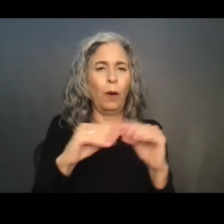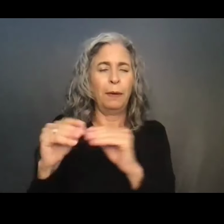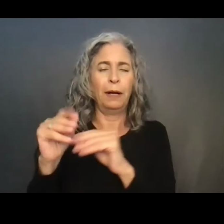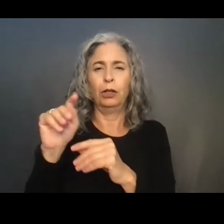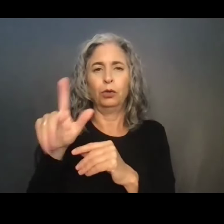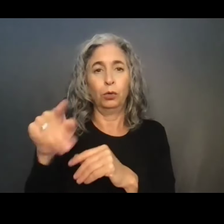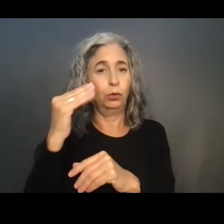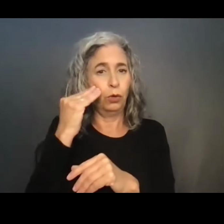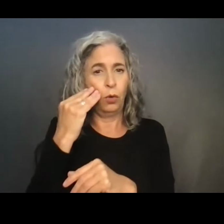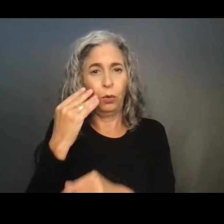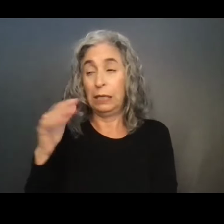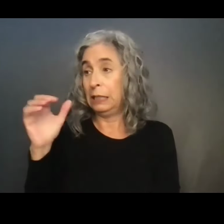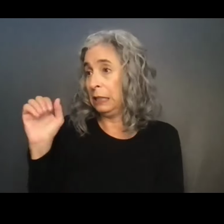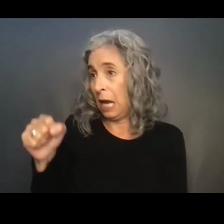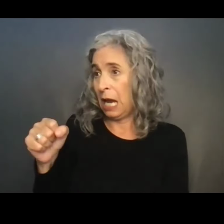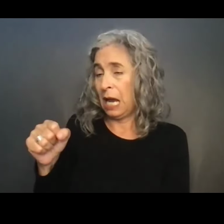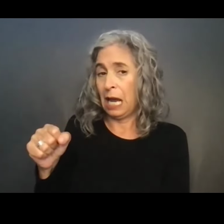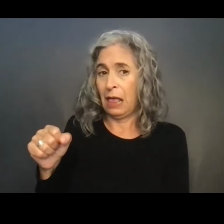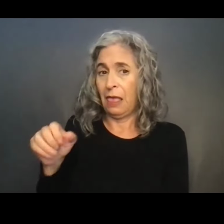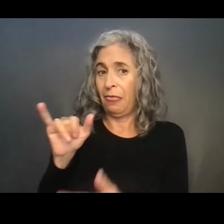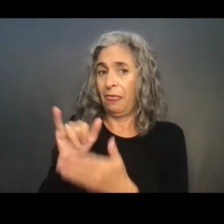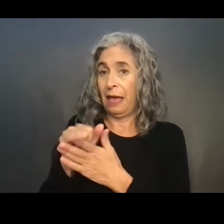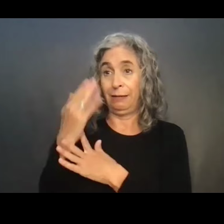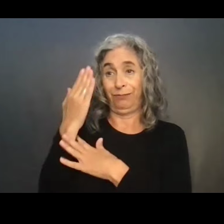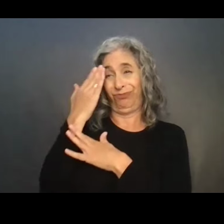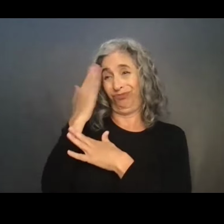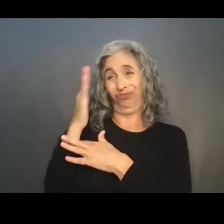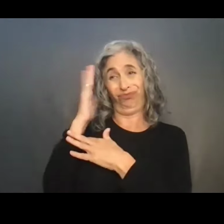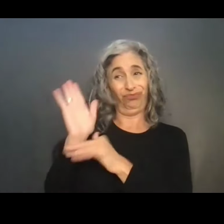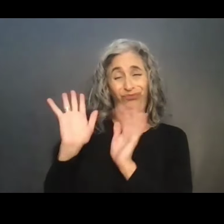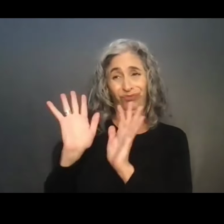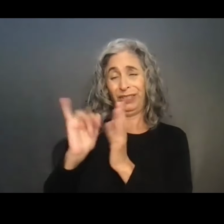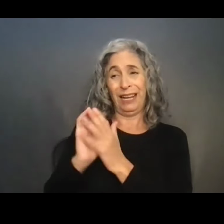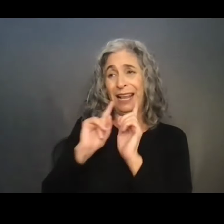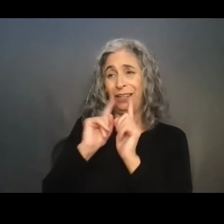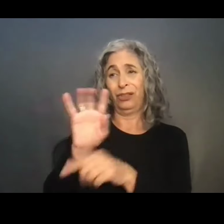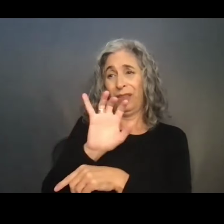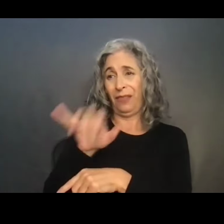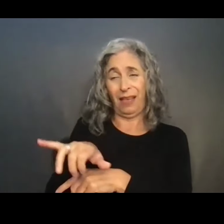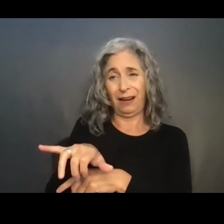That, yeah, I don't know. I don't know the answer to that. I do know that